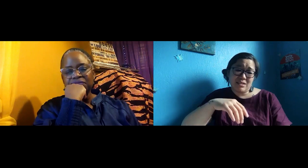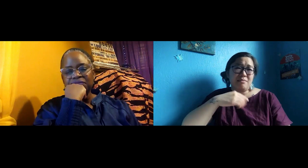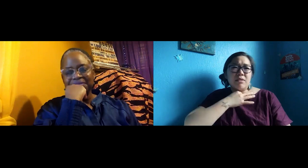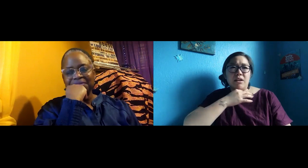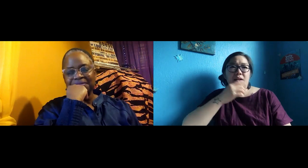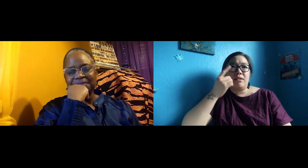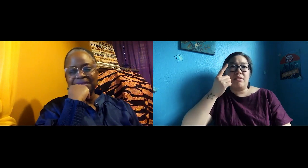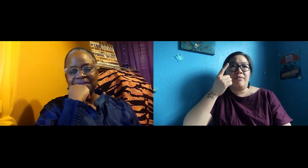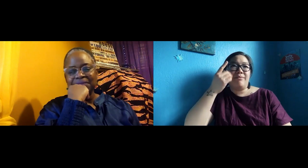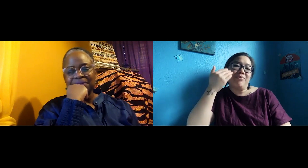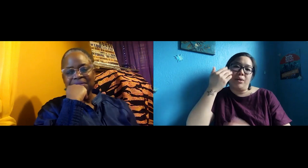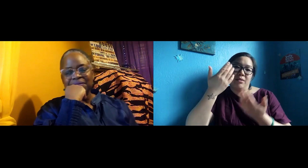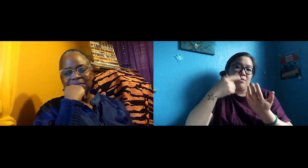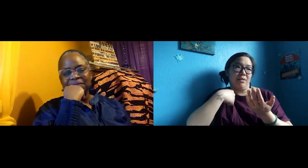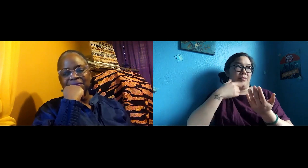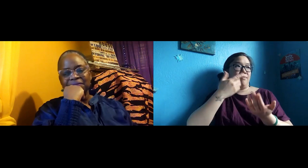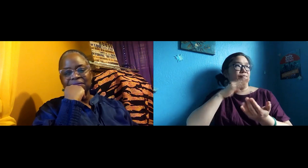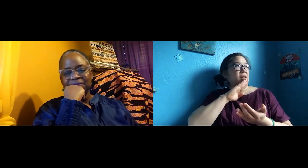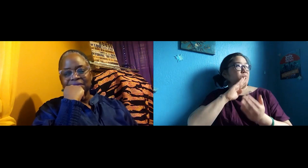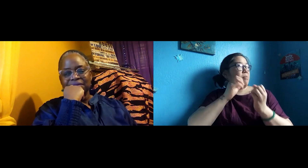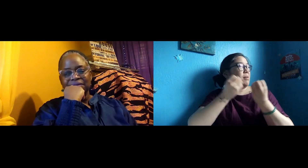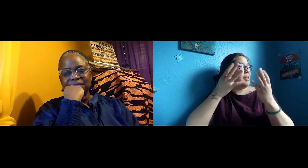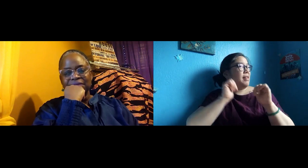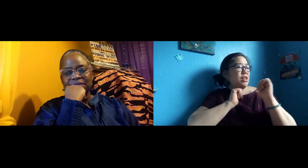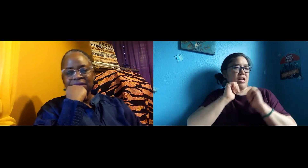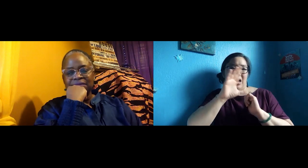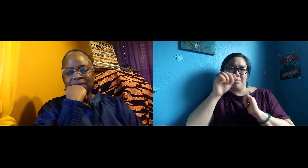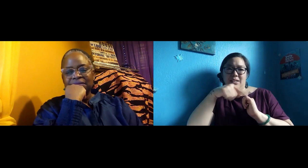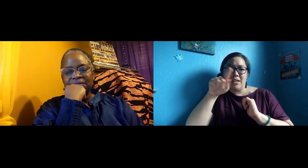and that's my own personal philosophy. I think that's wonderful. You know,